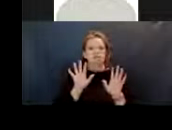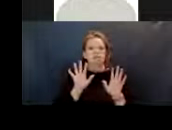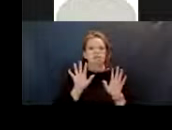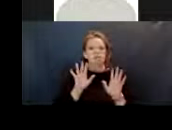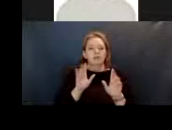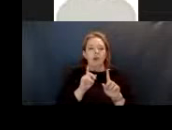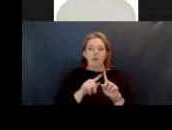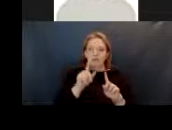event that you lose.